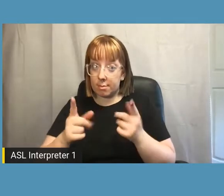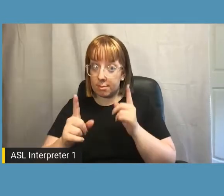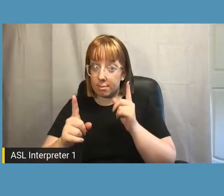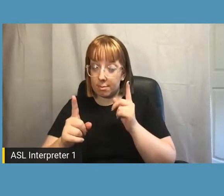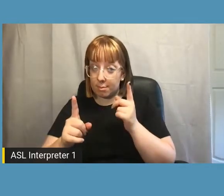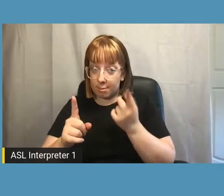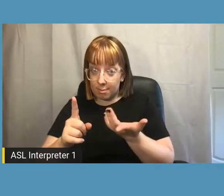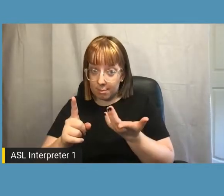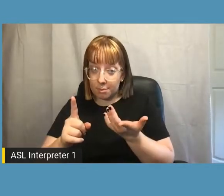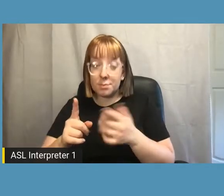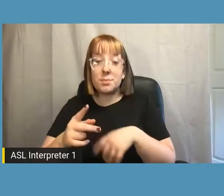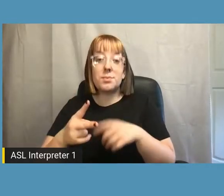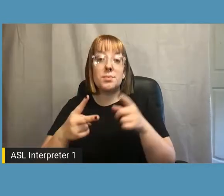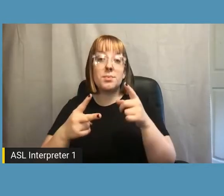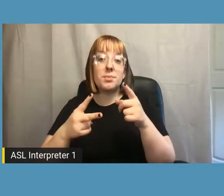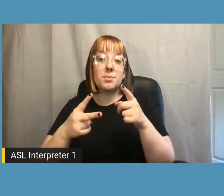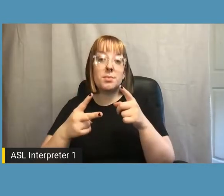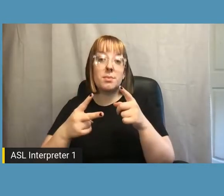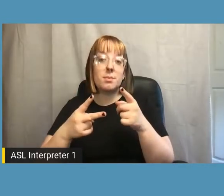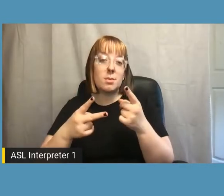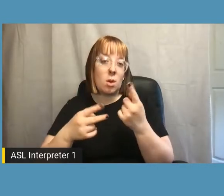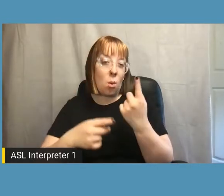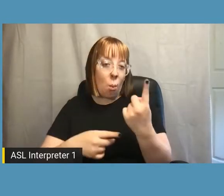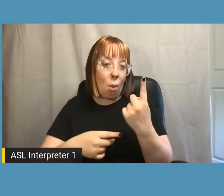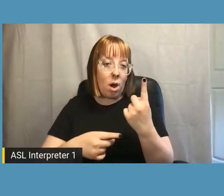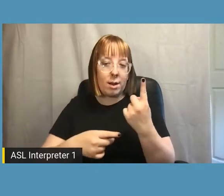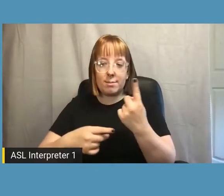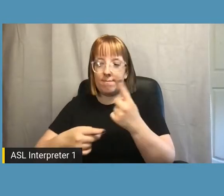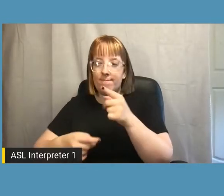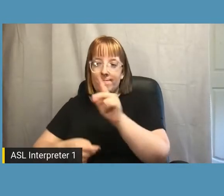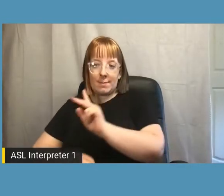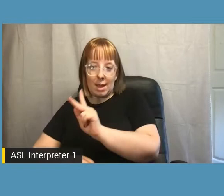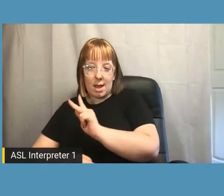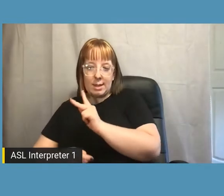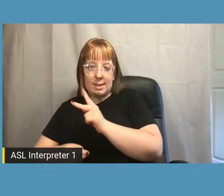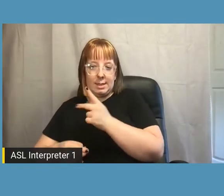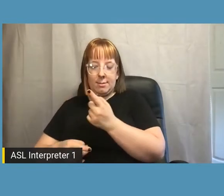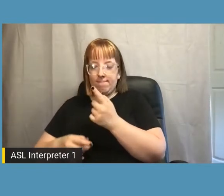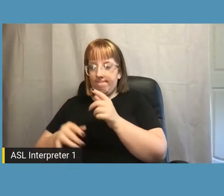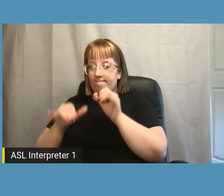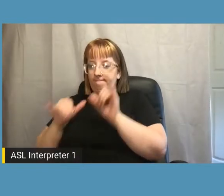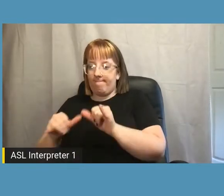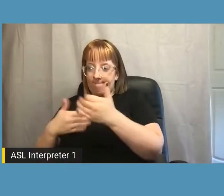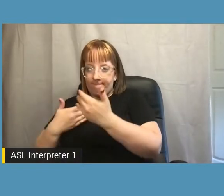one is kind of in the box and the other one is outside of the box let me pull up the powerpoint